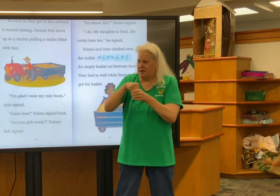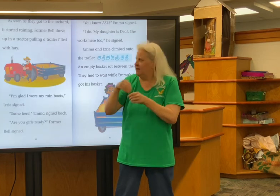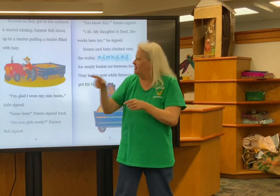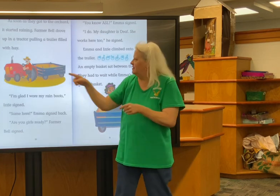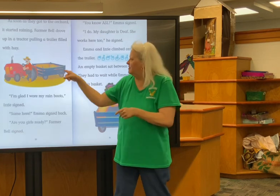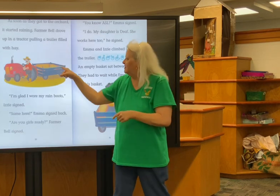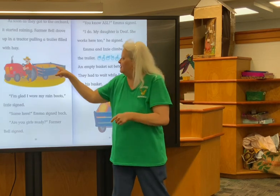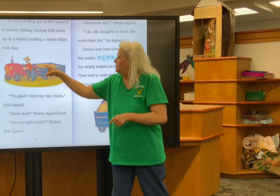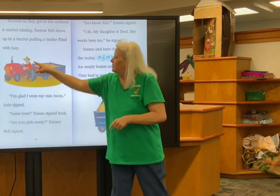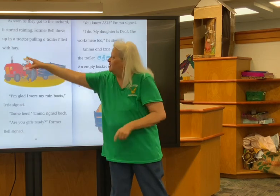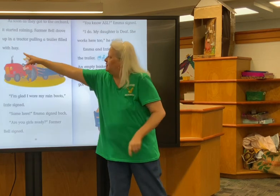what's inside there,